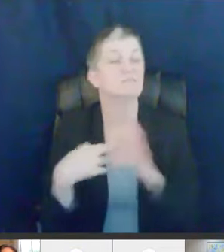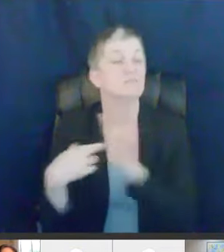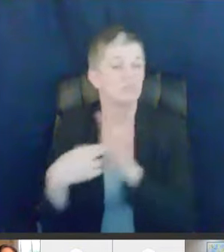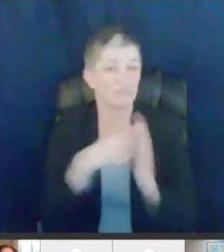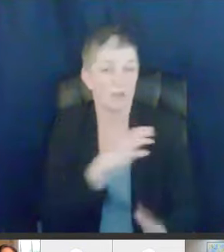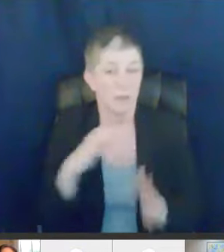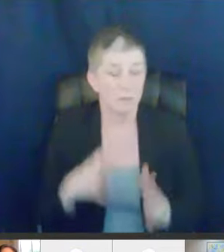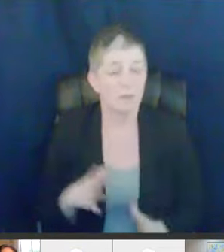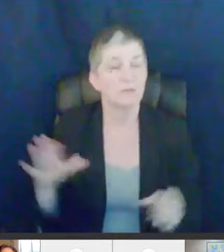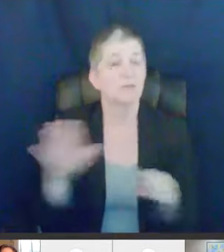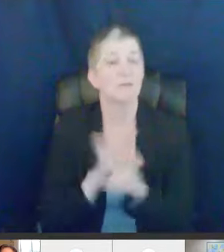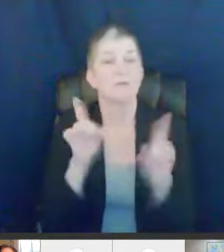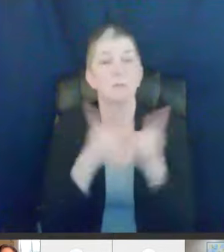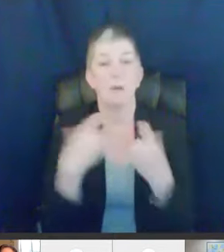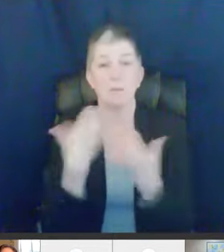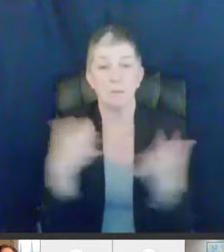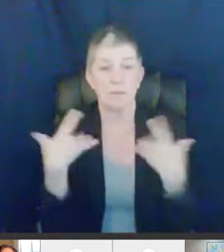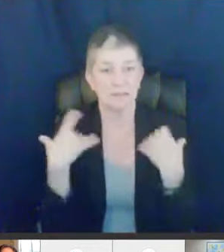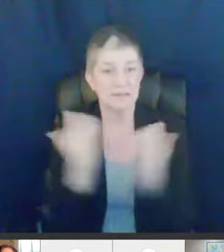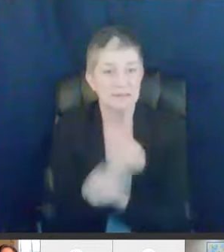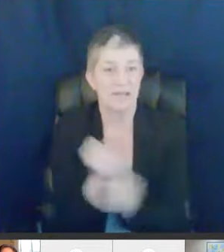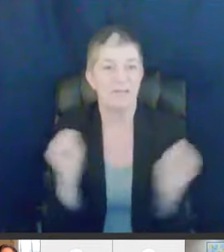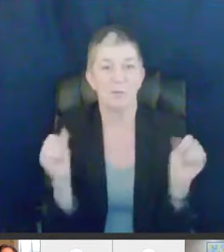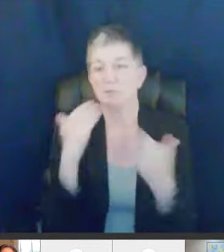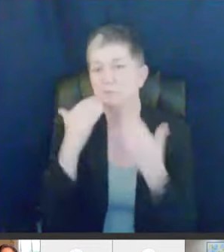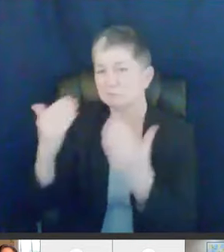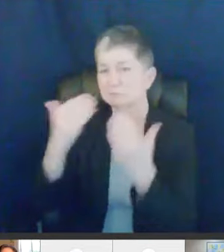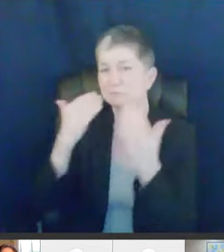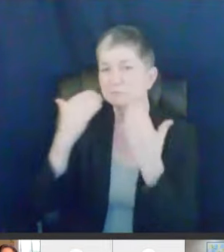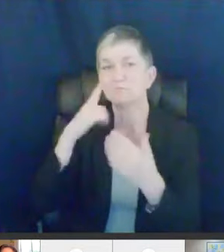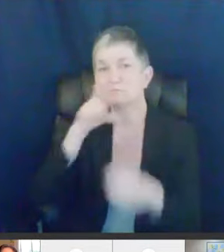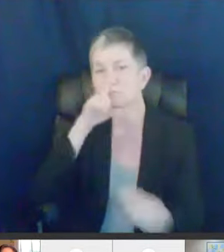Public Safety we thank Jeremy for his dedication as a frontline hero and mourn